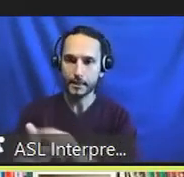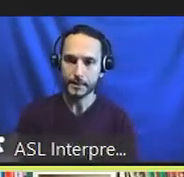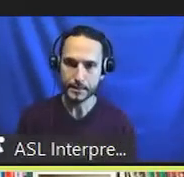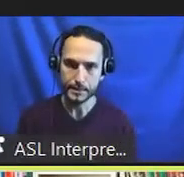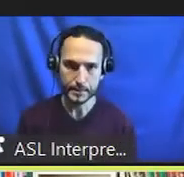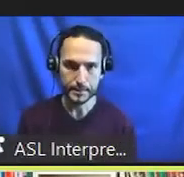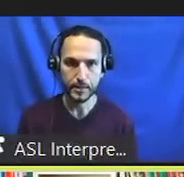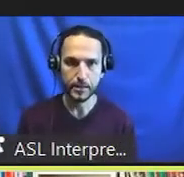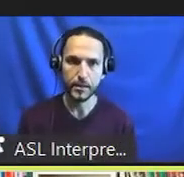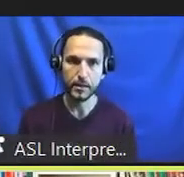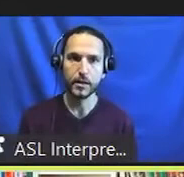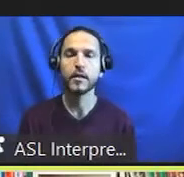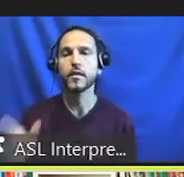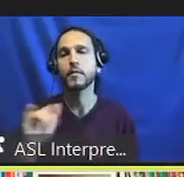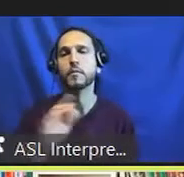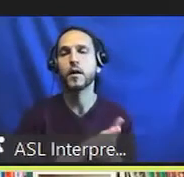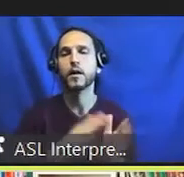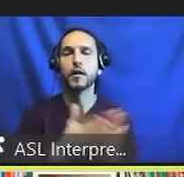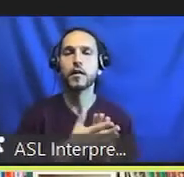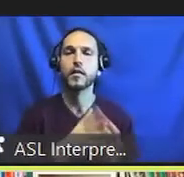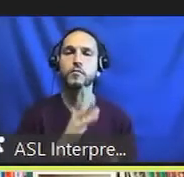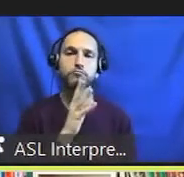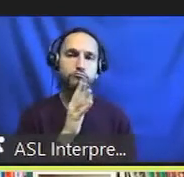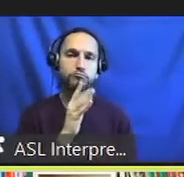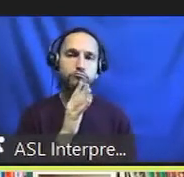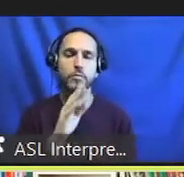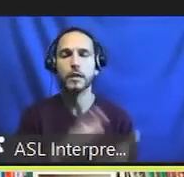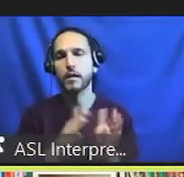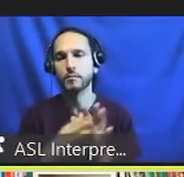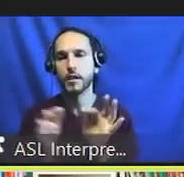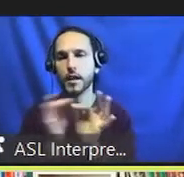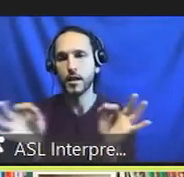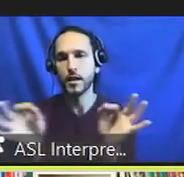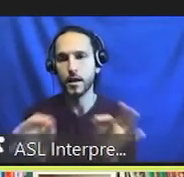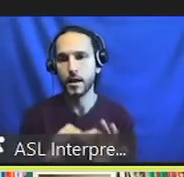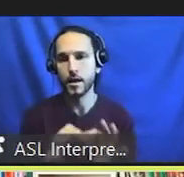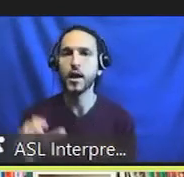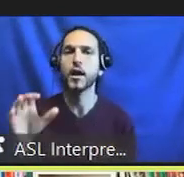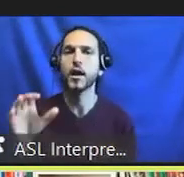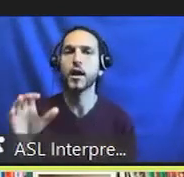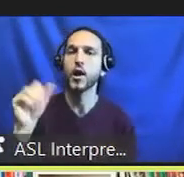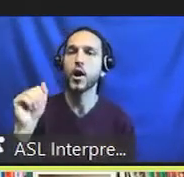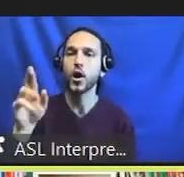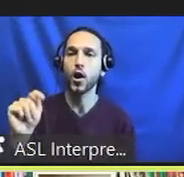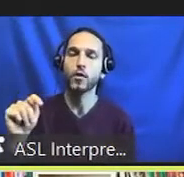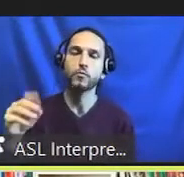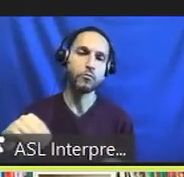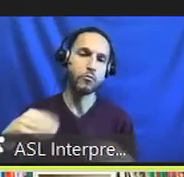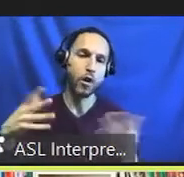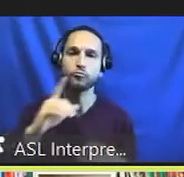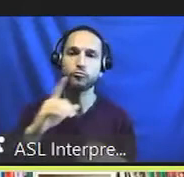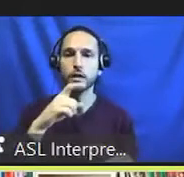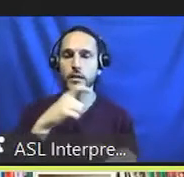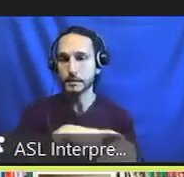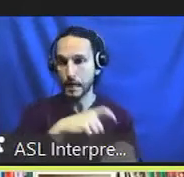And it's the process of turning the spoken word into captioned text. CART is provided in real time for individuals